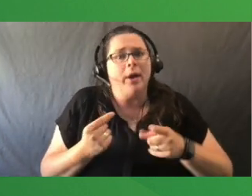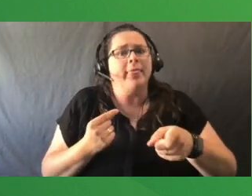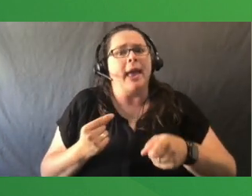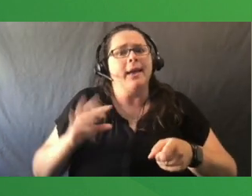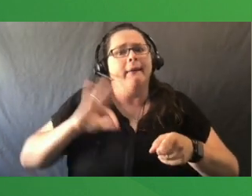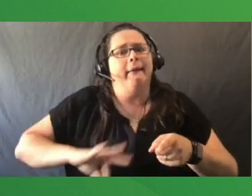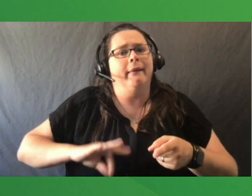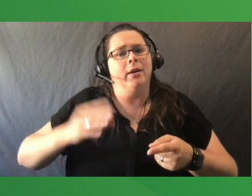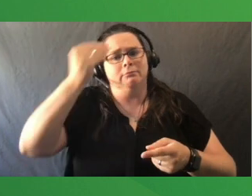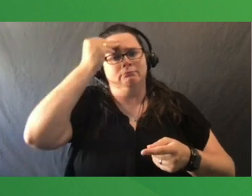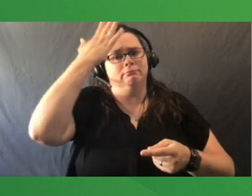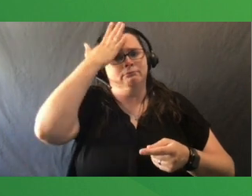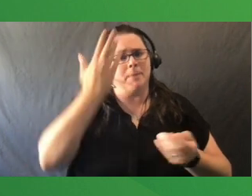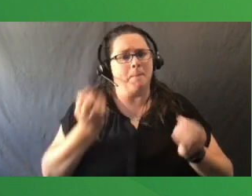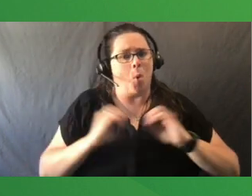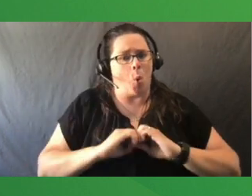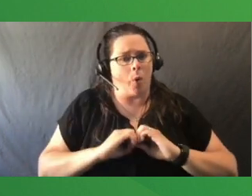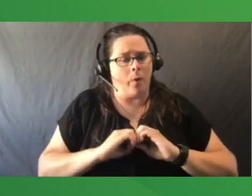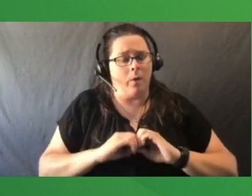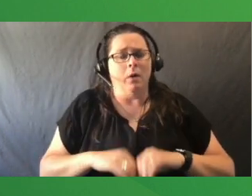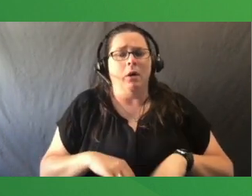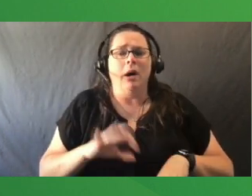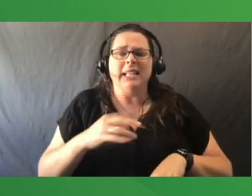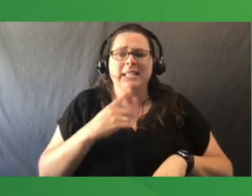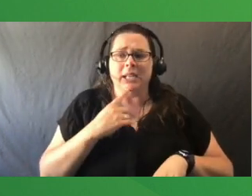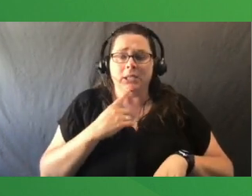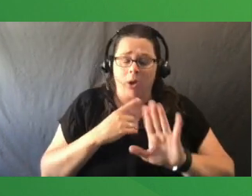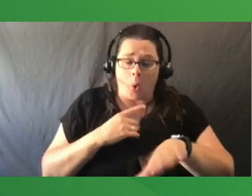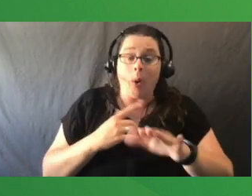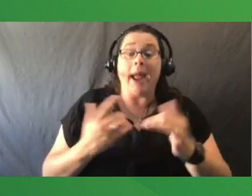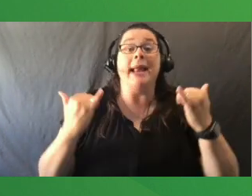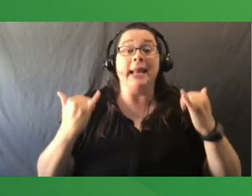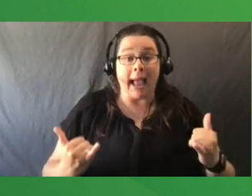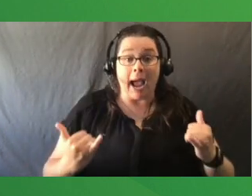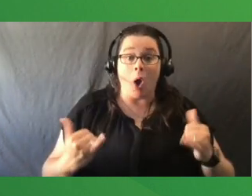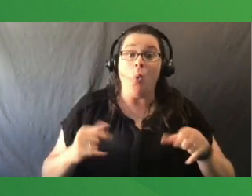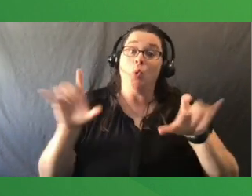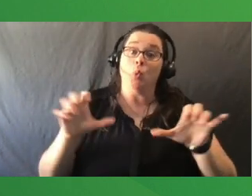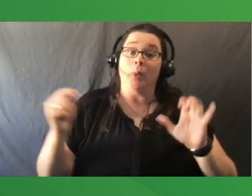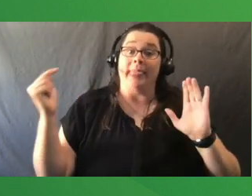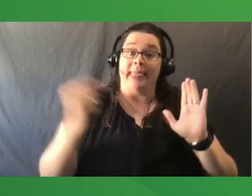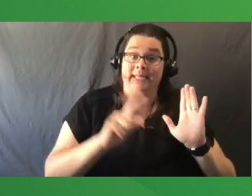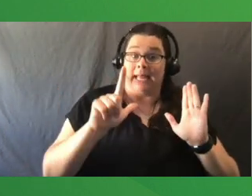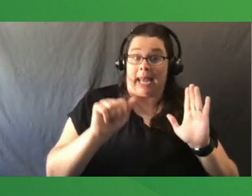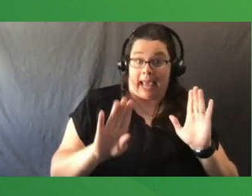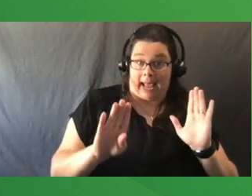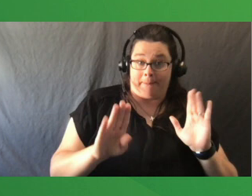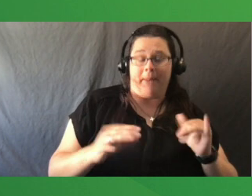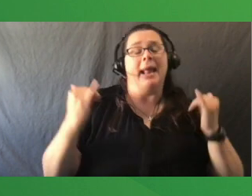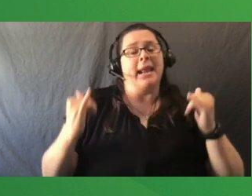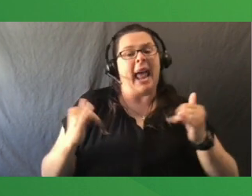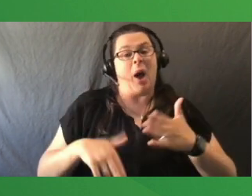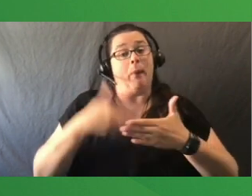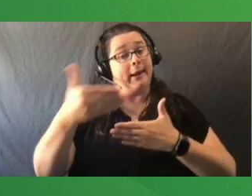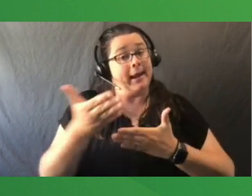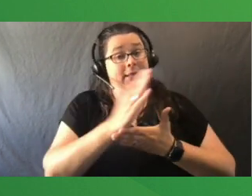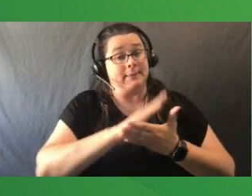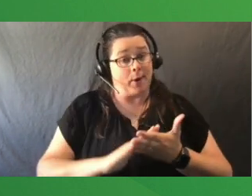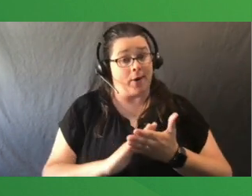So instead of saying, Oh, now we're gonna do this lab or this investigation, as a teacher,